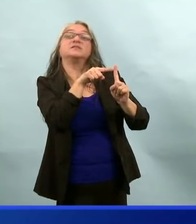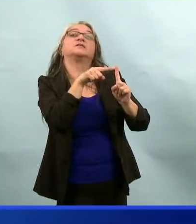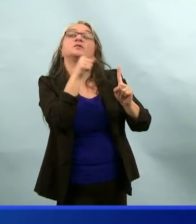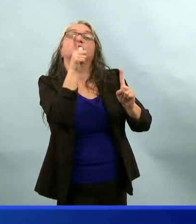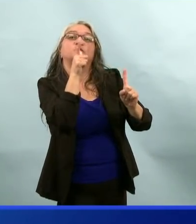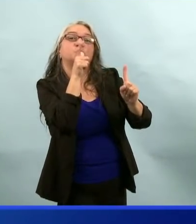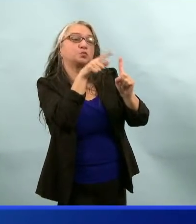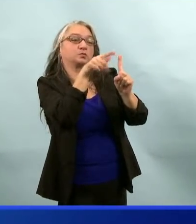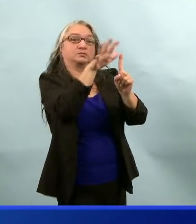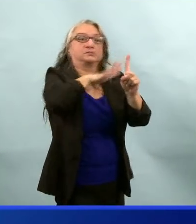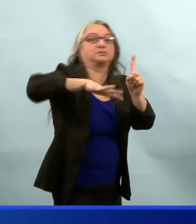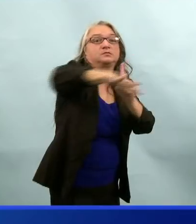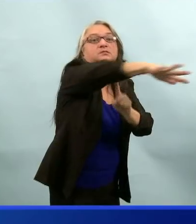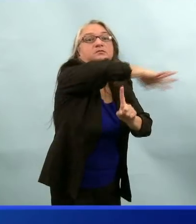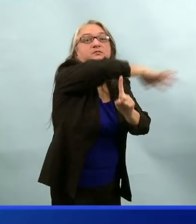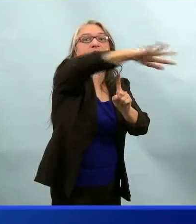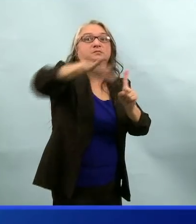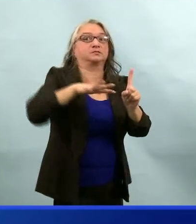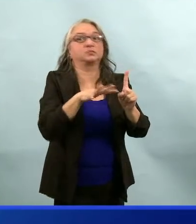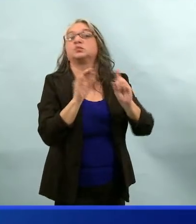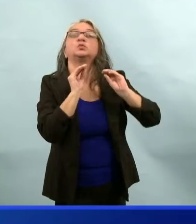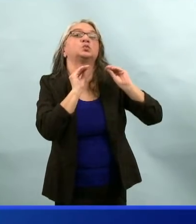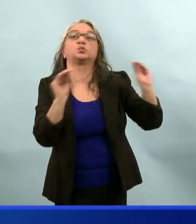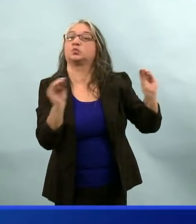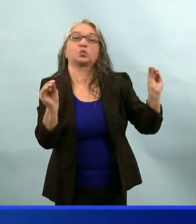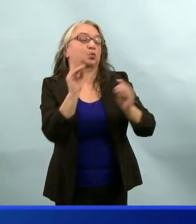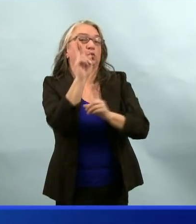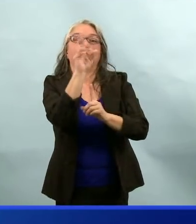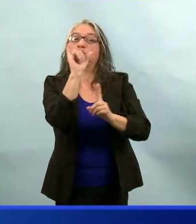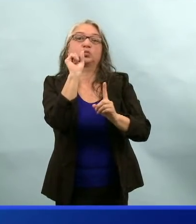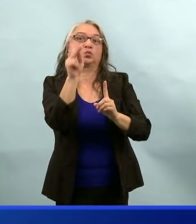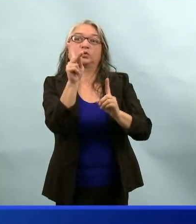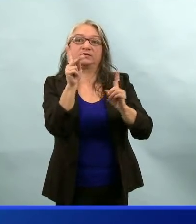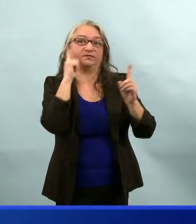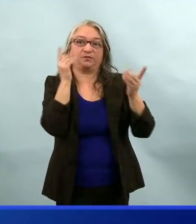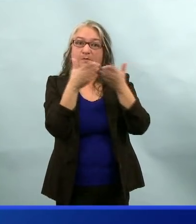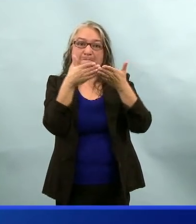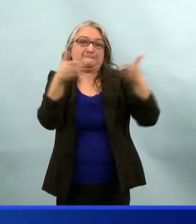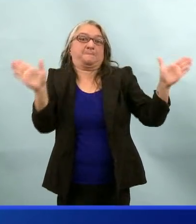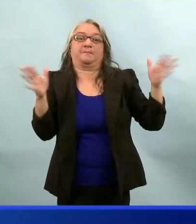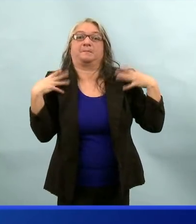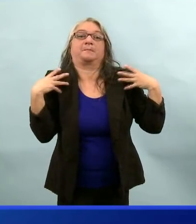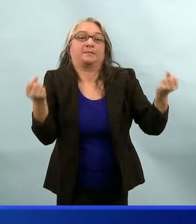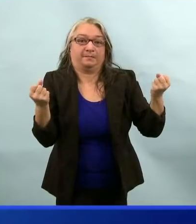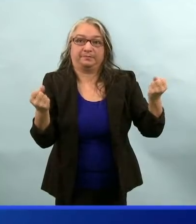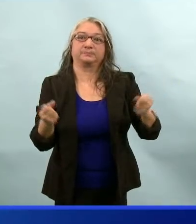the general public you know we've identified the contacts the contacts are self-isolating um so